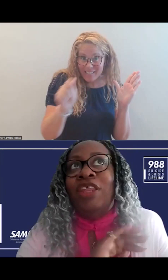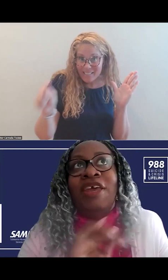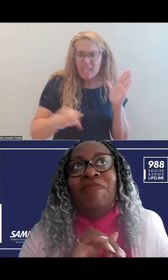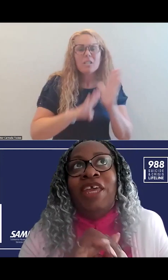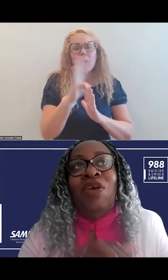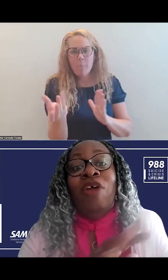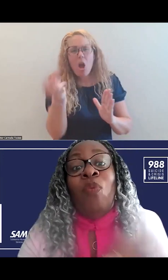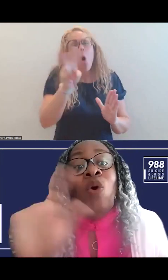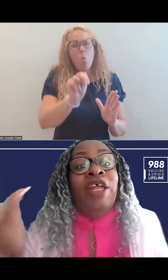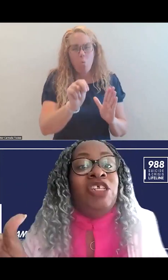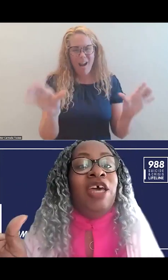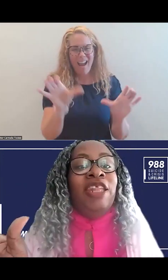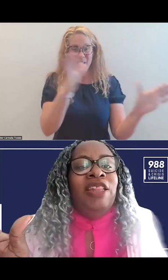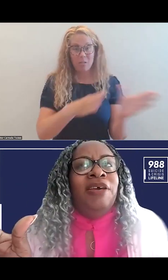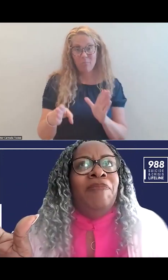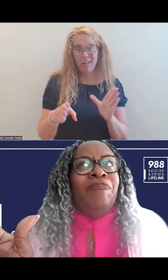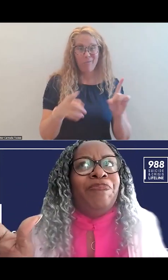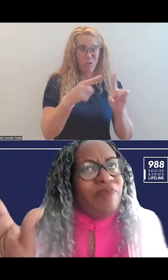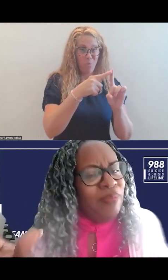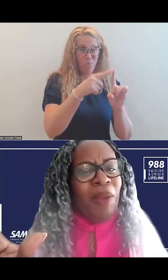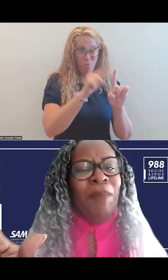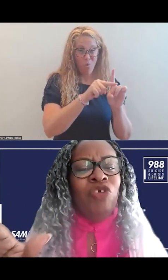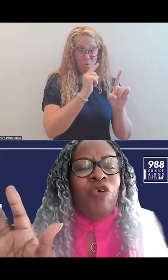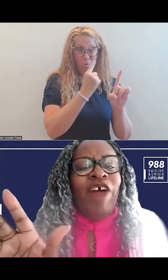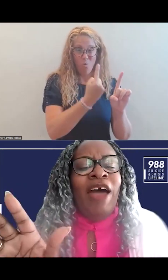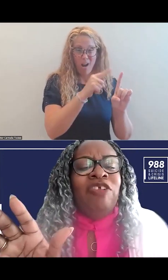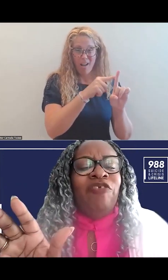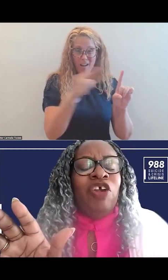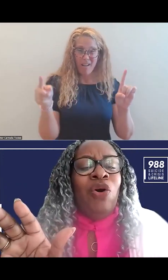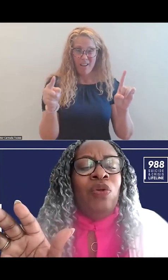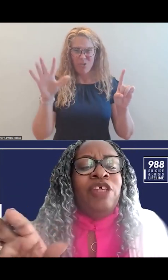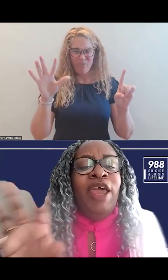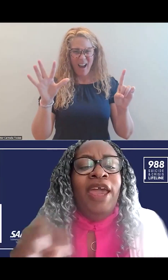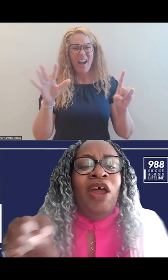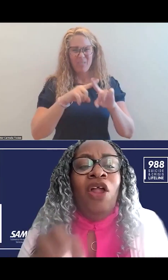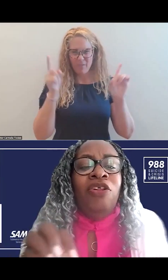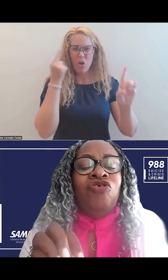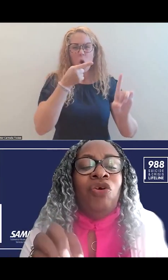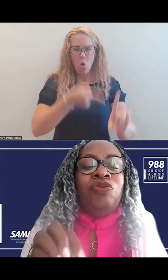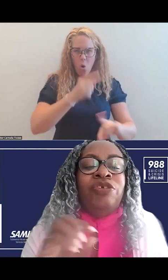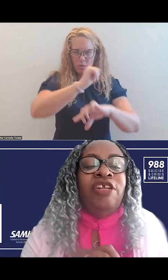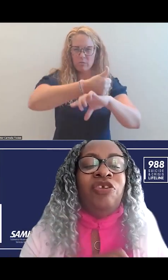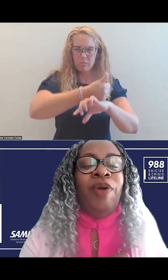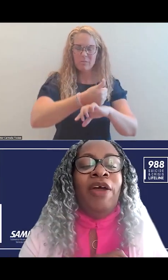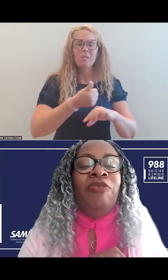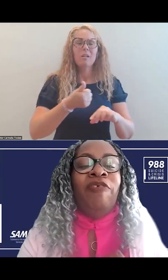WITH FIVE GOALS AND ALL OF THEM WERE DEVELOPED AROUND